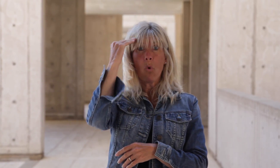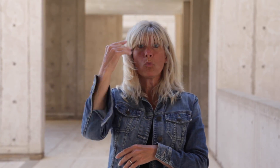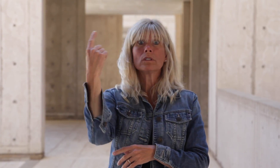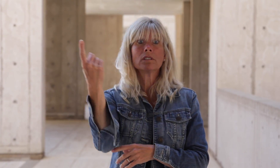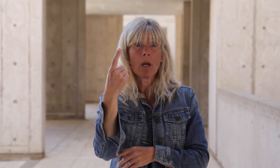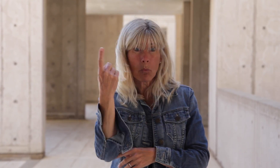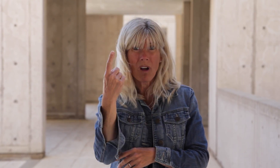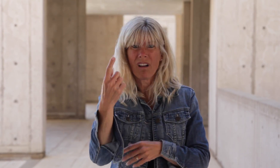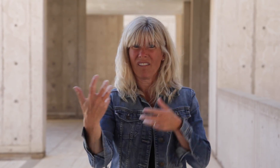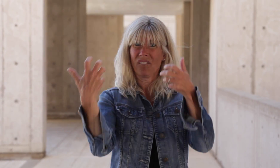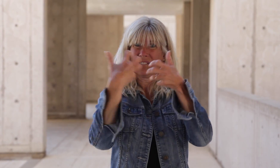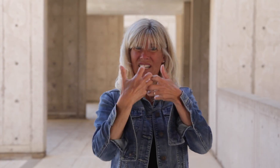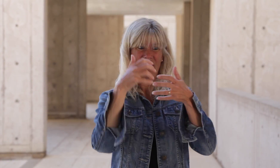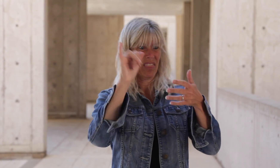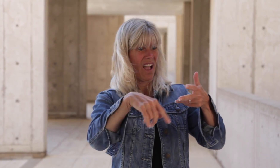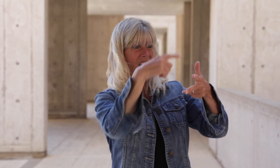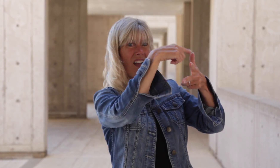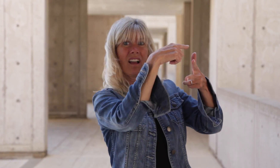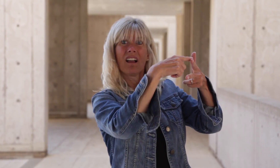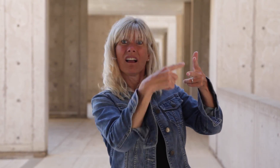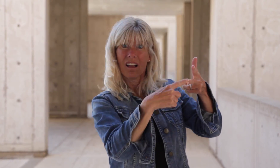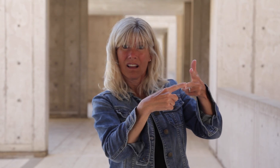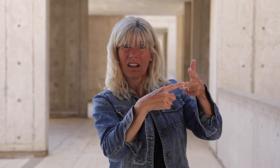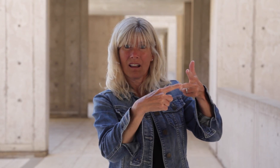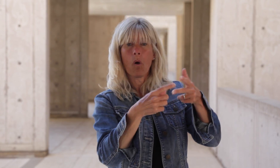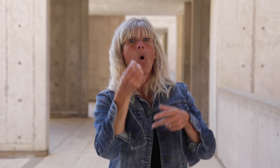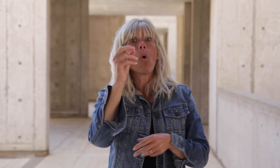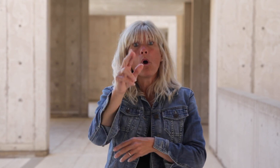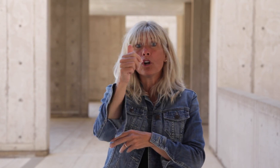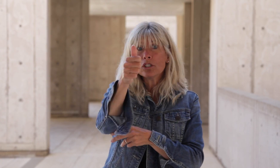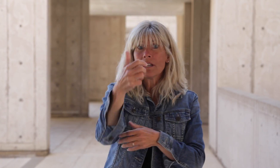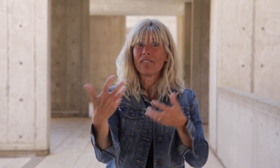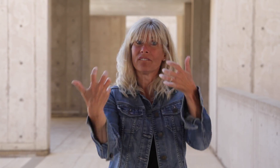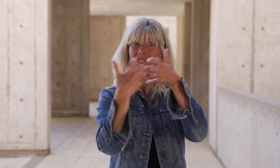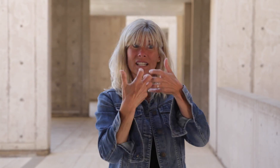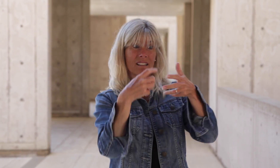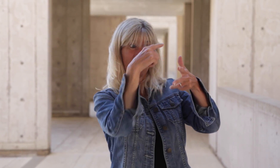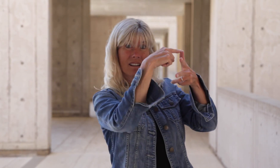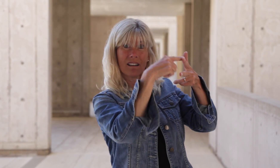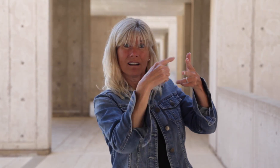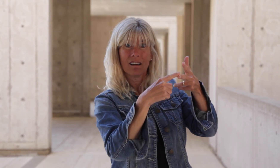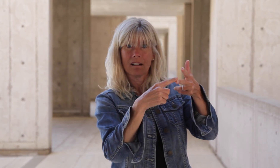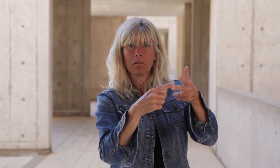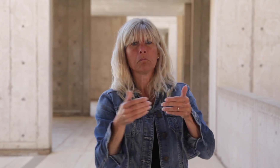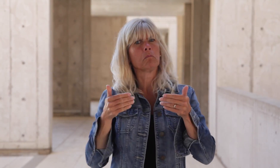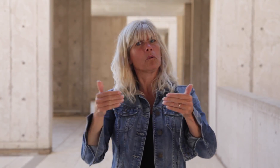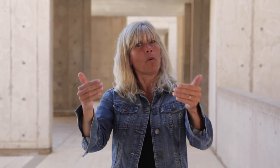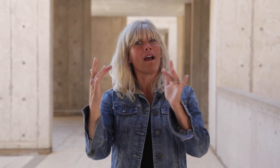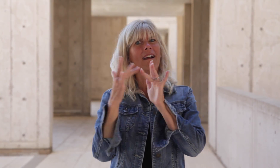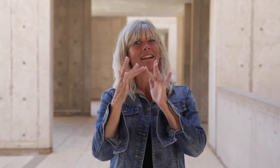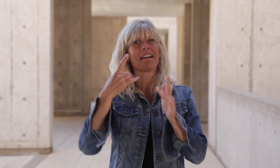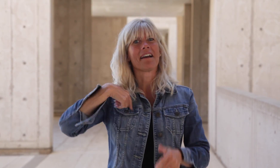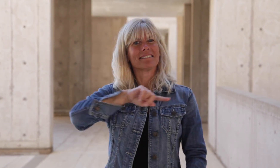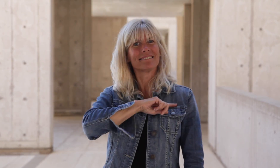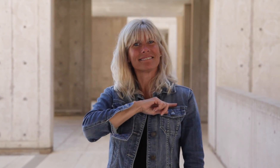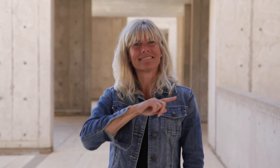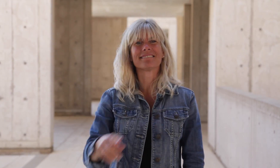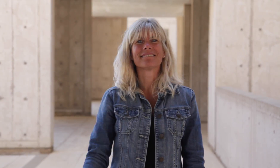If you fit our criteria or know someone who does, please contact us.